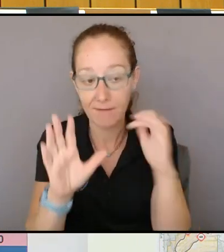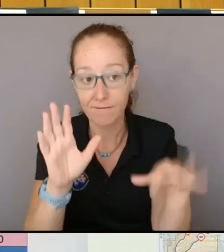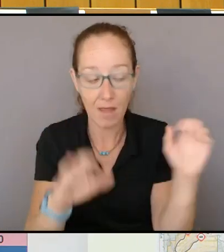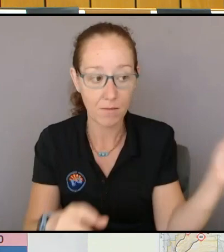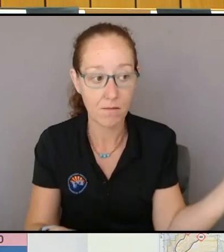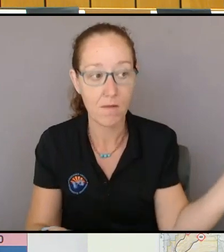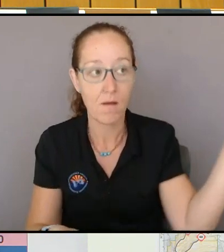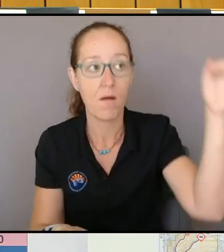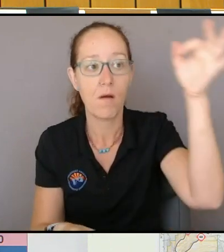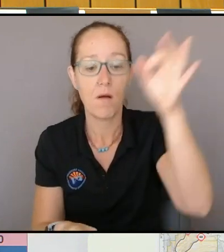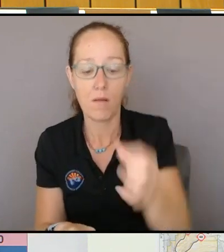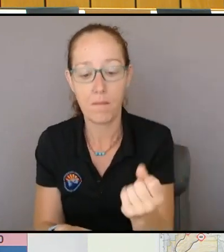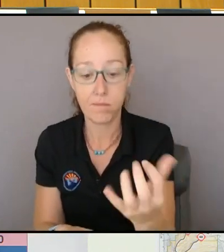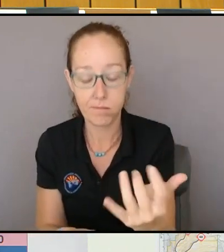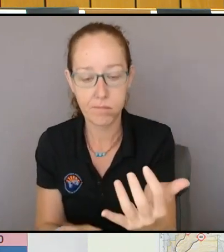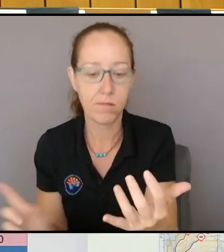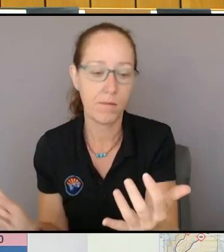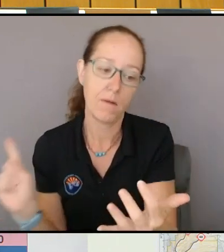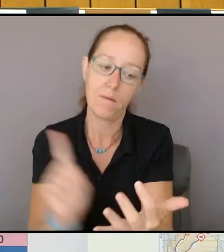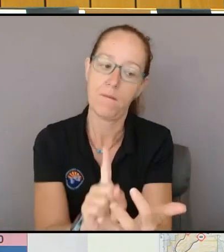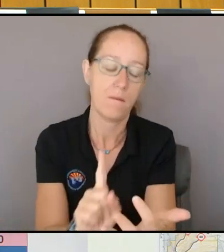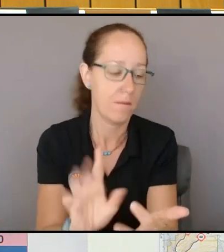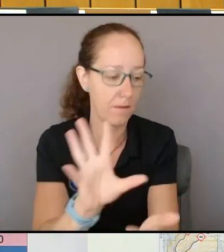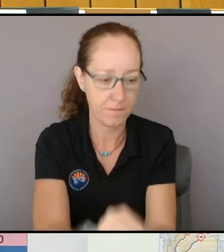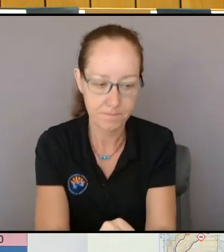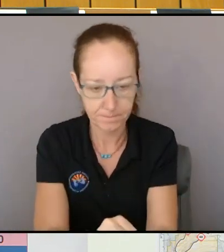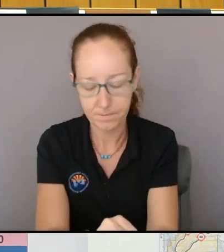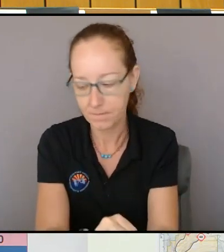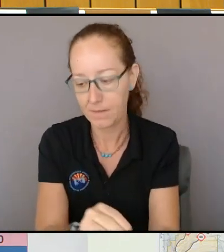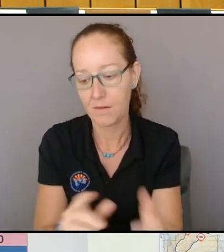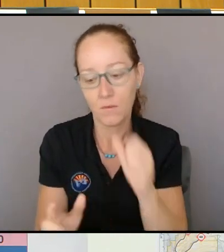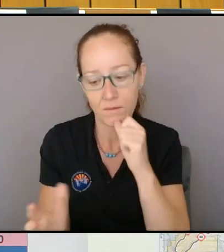area. Alright. So, the other thing that is going on is